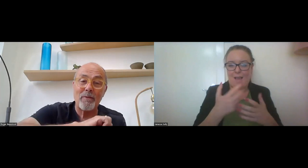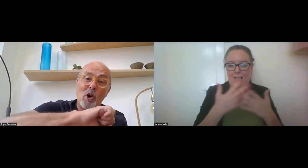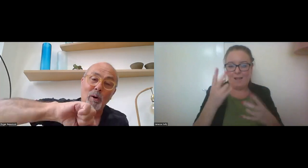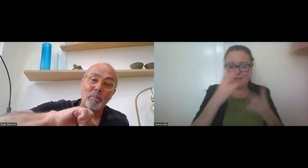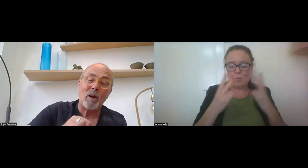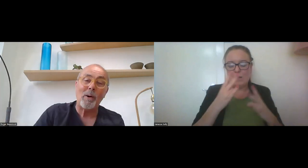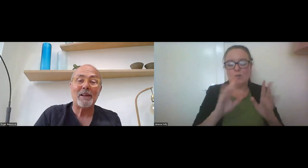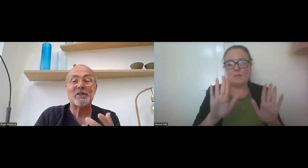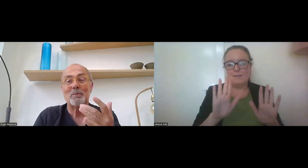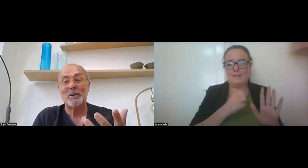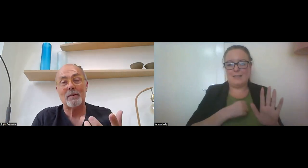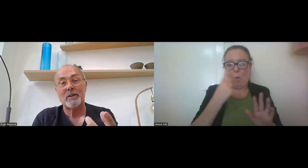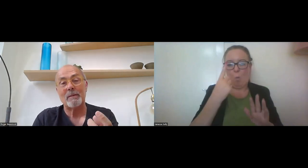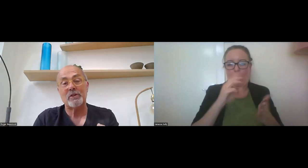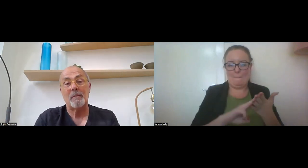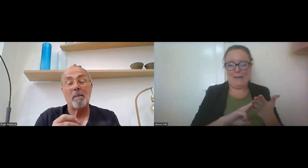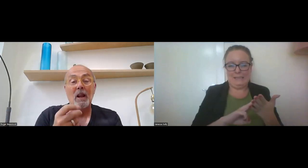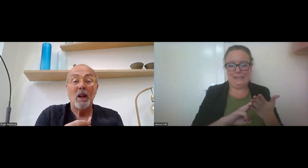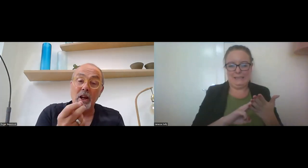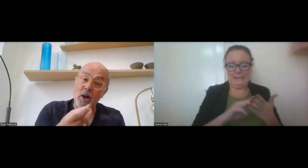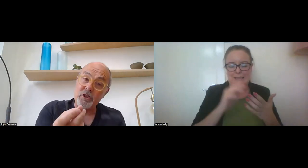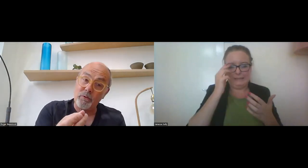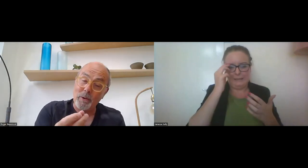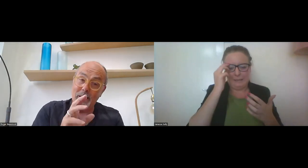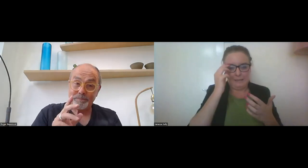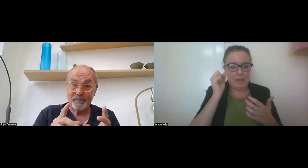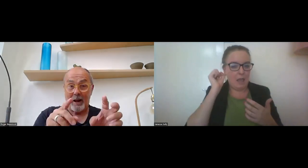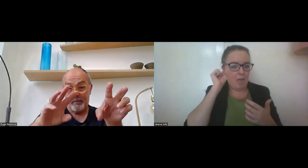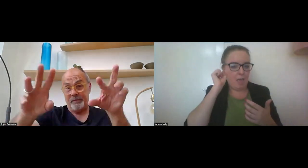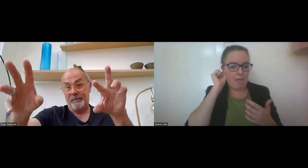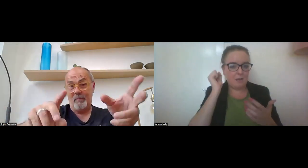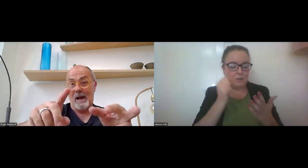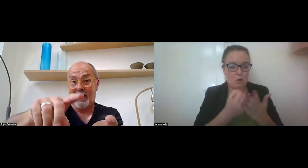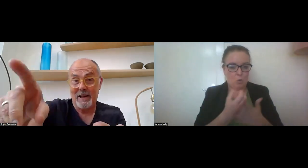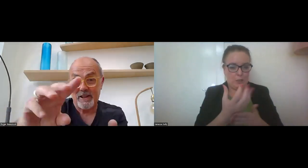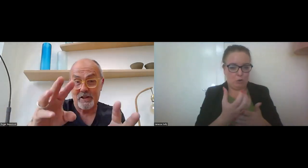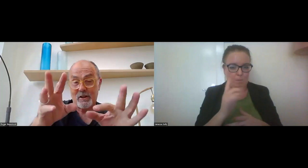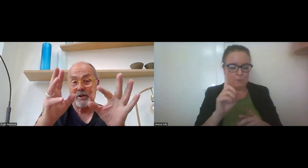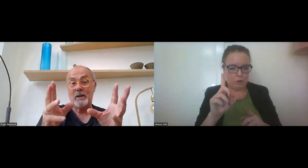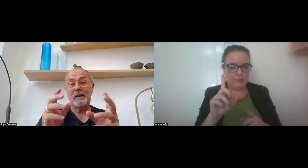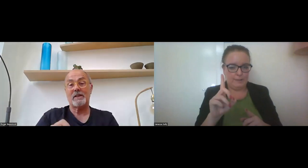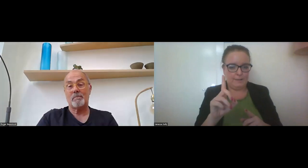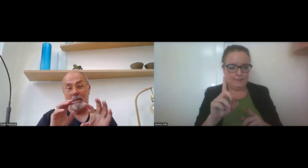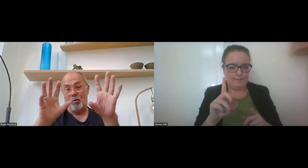I've elbowed my way into audio description. In our software, now, MyClearText who are doing this –